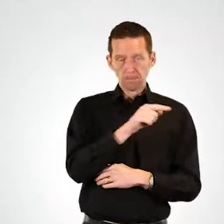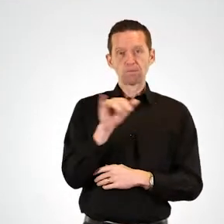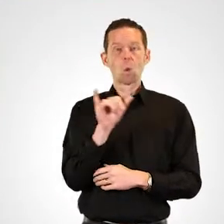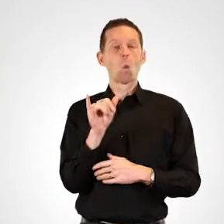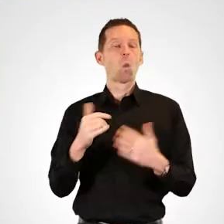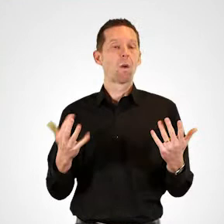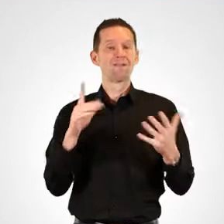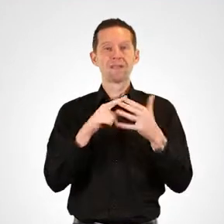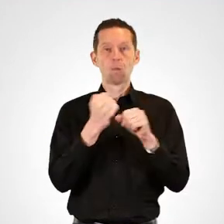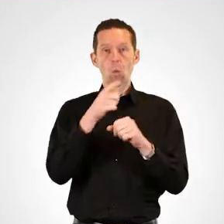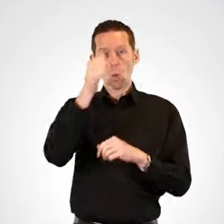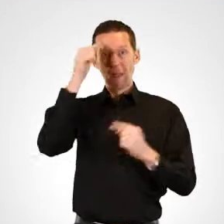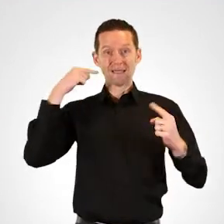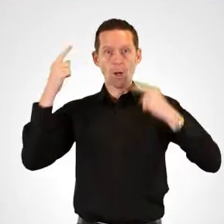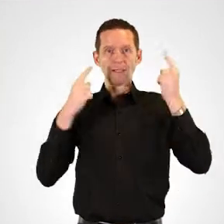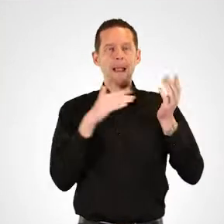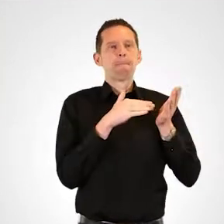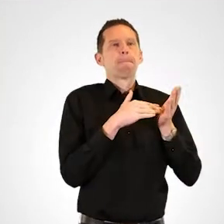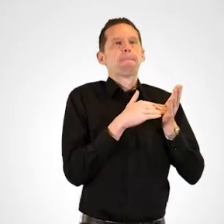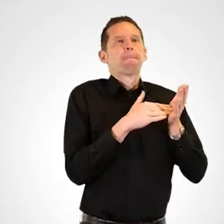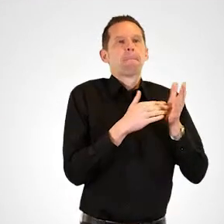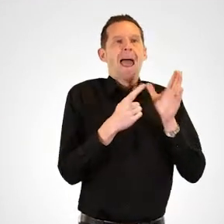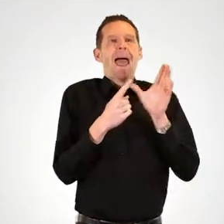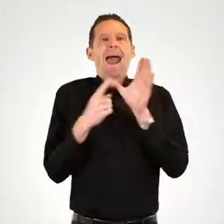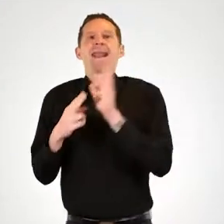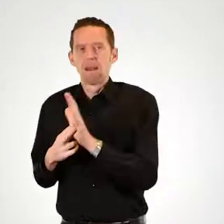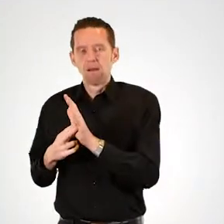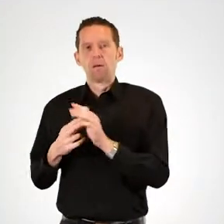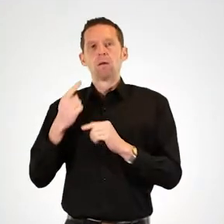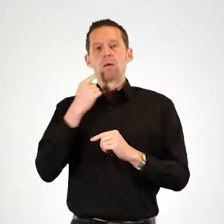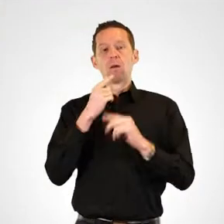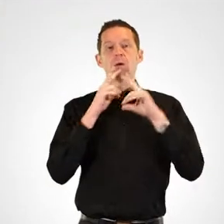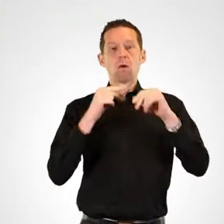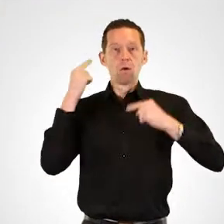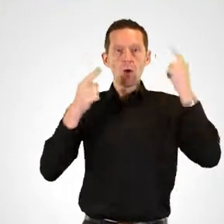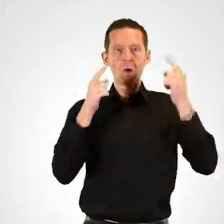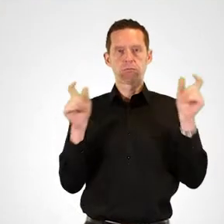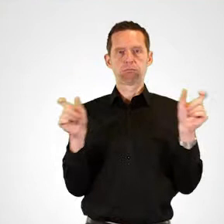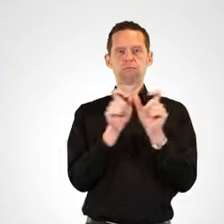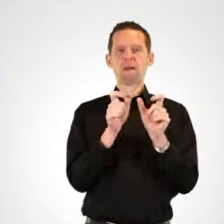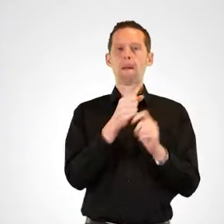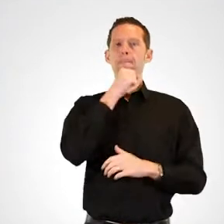Or knowing that the sounds "mm-aa-nn" together can form the word "man."